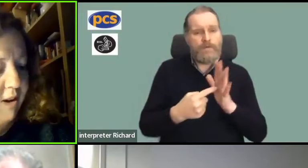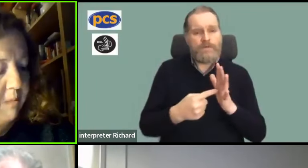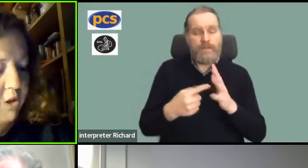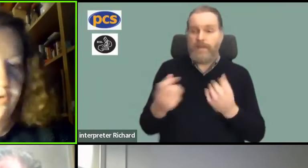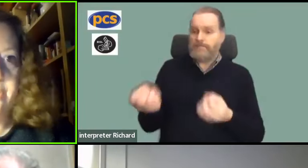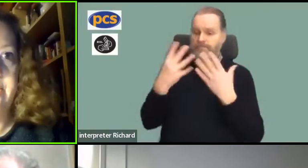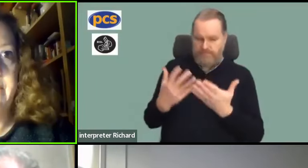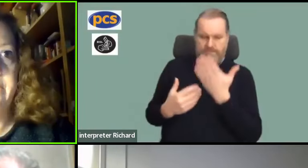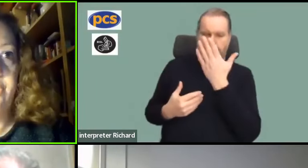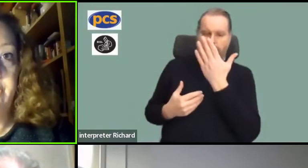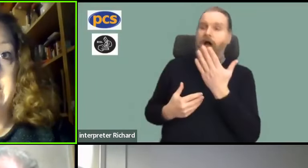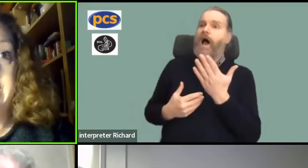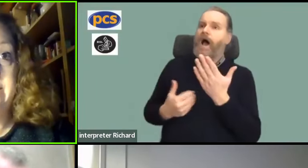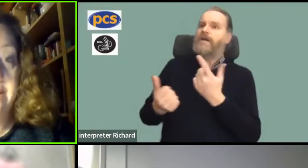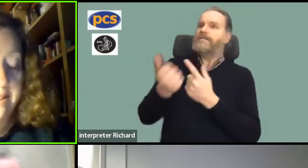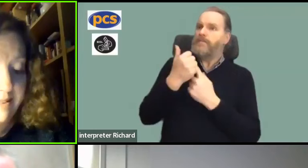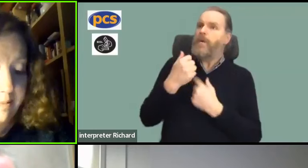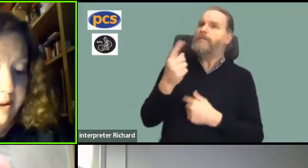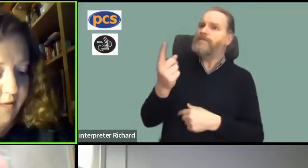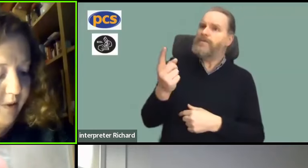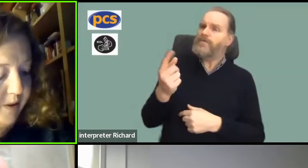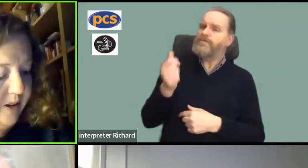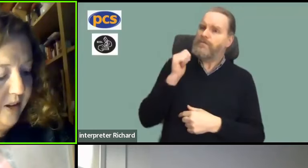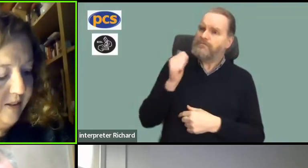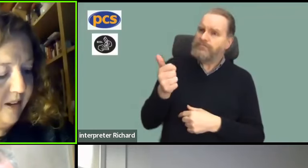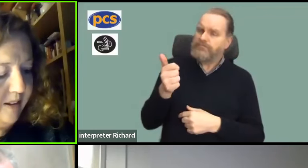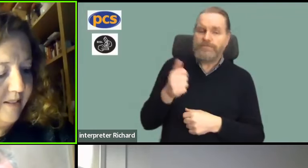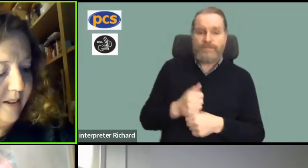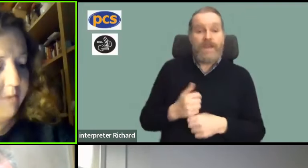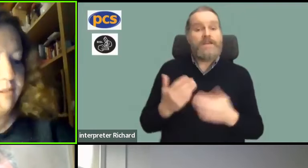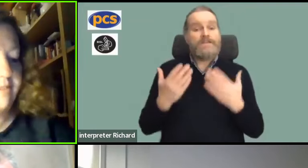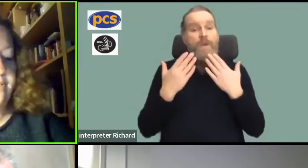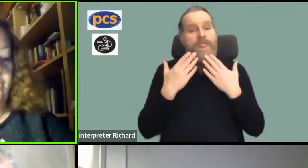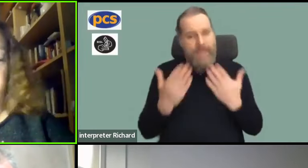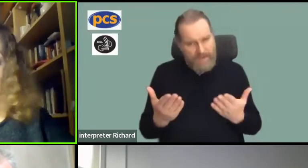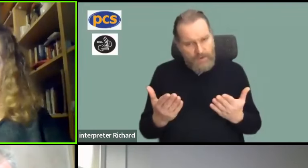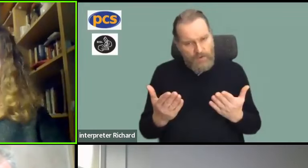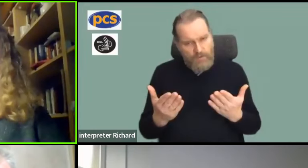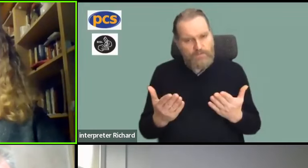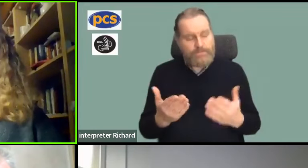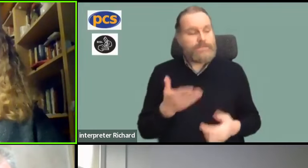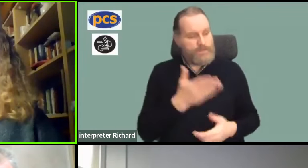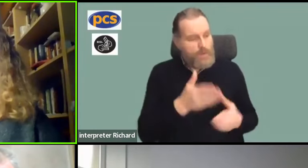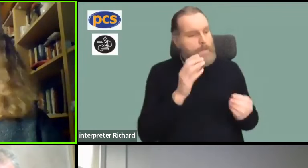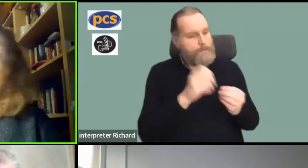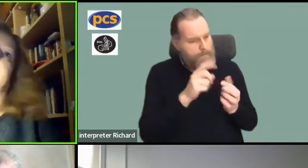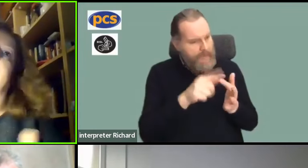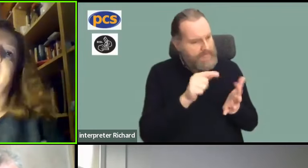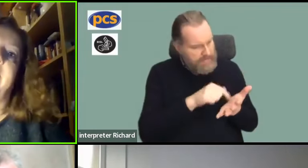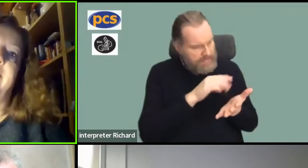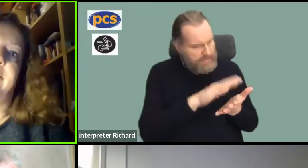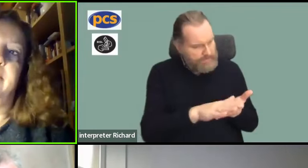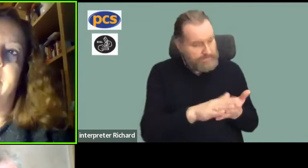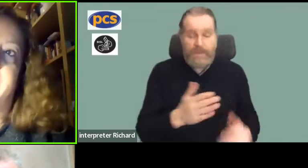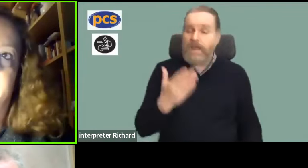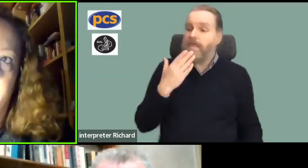s are really really important time like this. So thank you very much. this. So thank you very much, for both Don ran to and Beth for h. Don ran to and Beth for taking time to to talk us